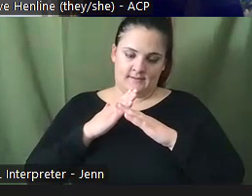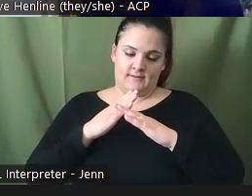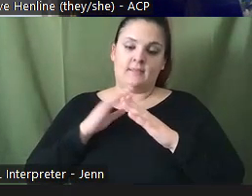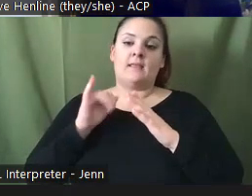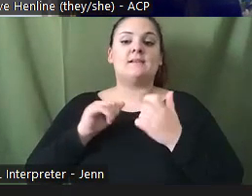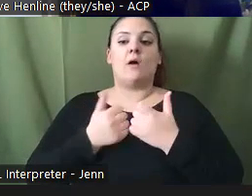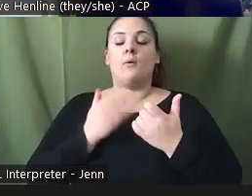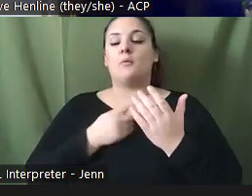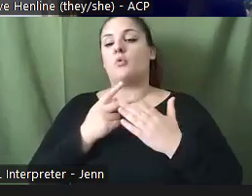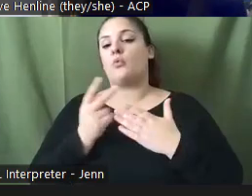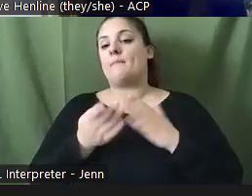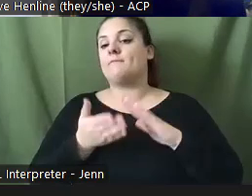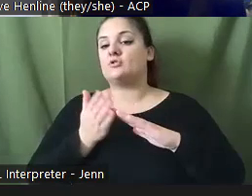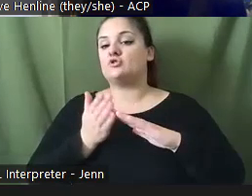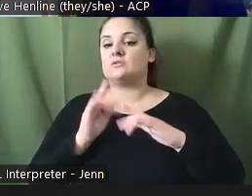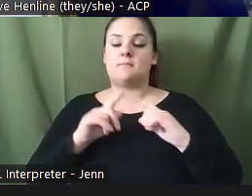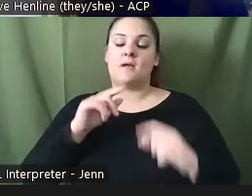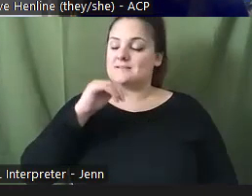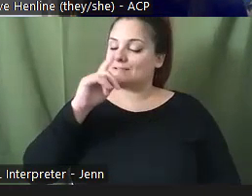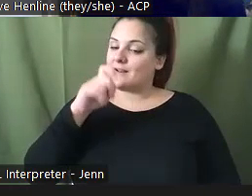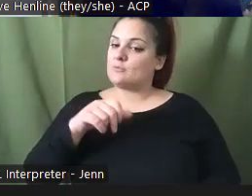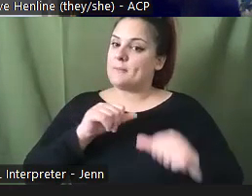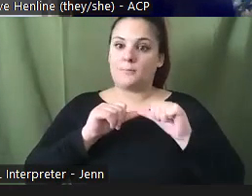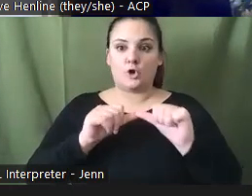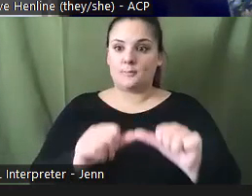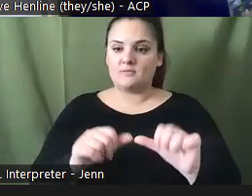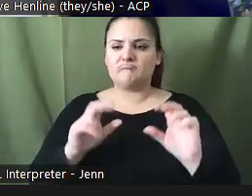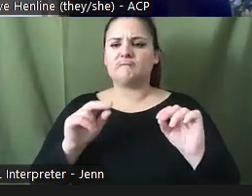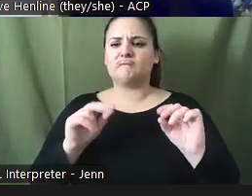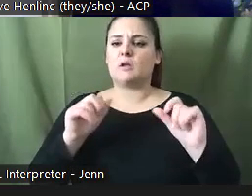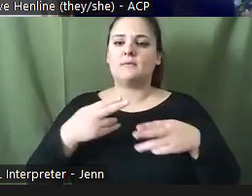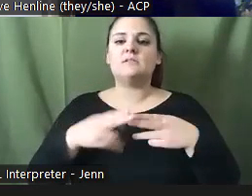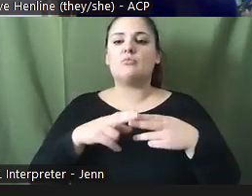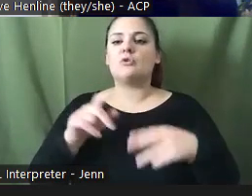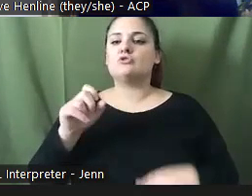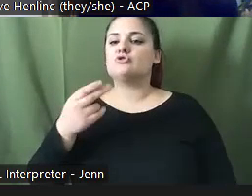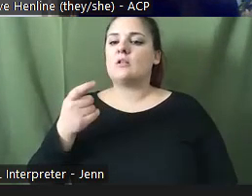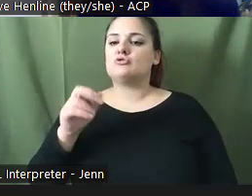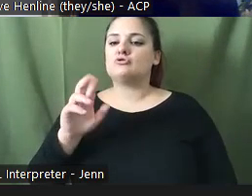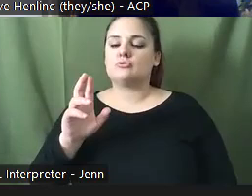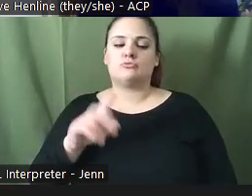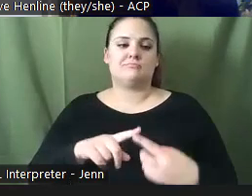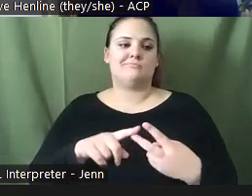does not have to be a permanent residence. It can be a temporary shelter, or a hotel or motel